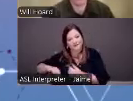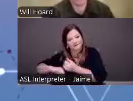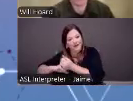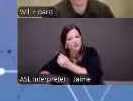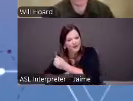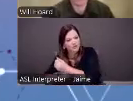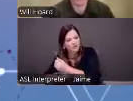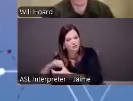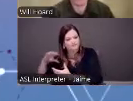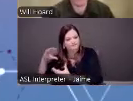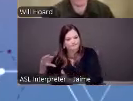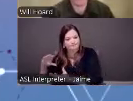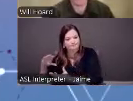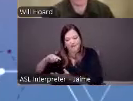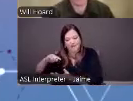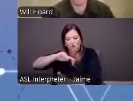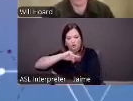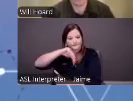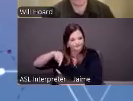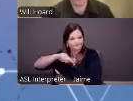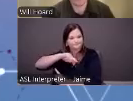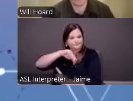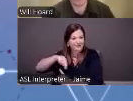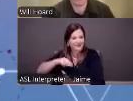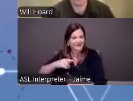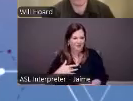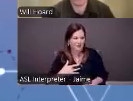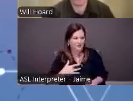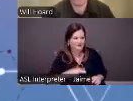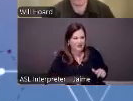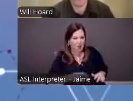to keep coming back to when I had felt awkward in earlier meetings.